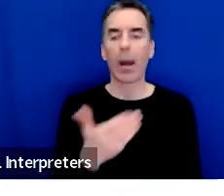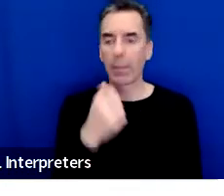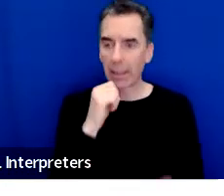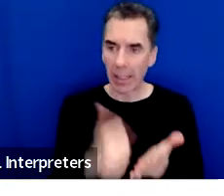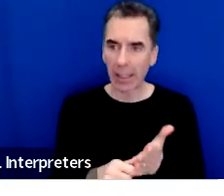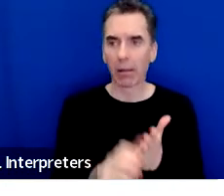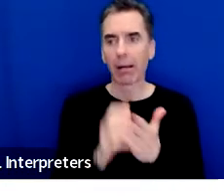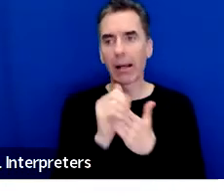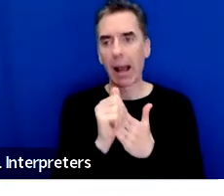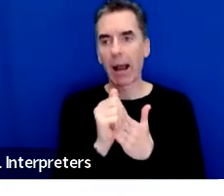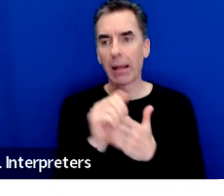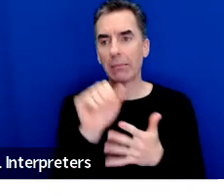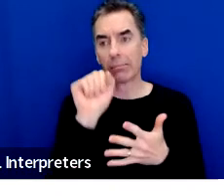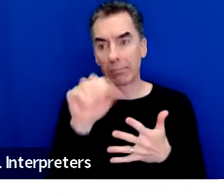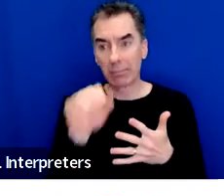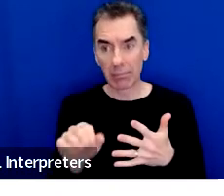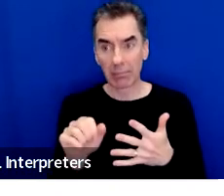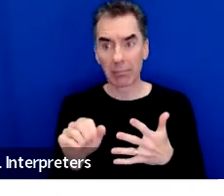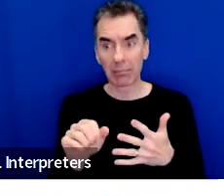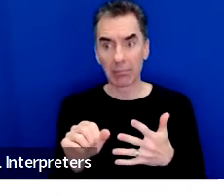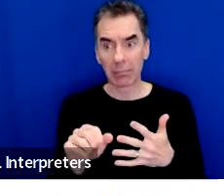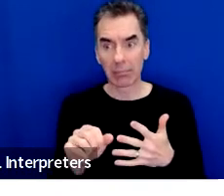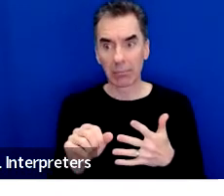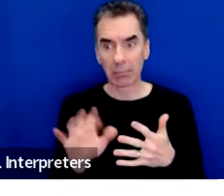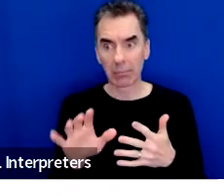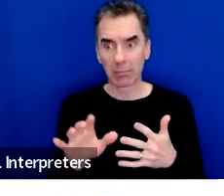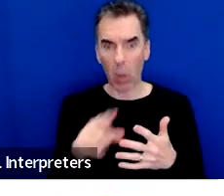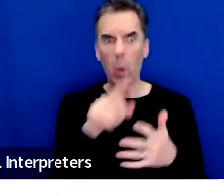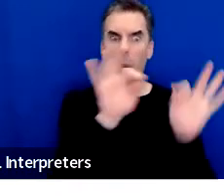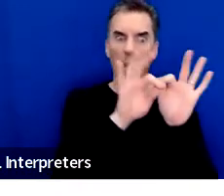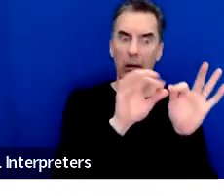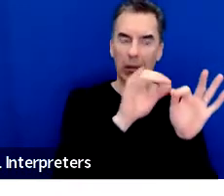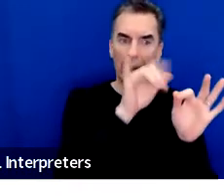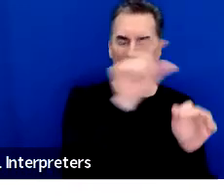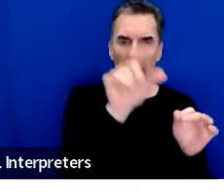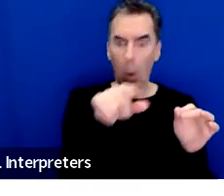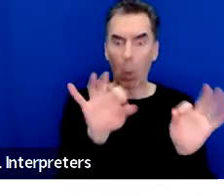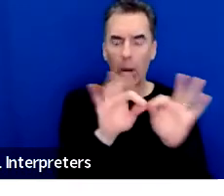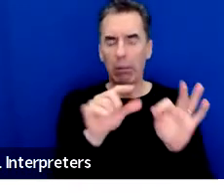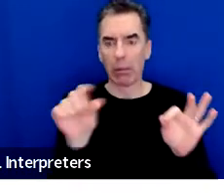and you would say, oh, this is important, highlight, this is important. And before you know it, it's like you've got